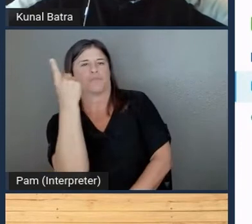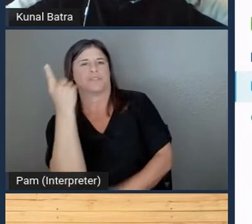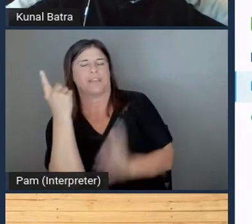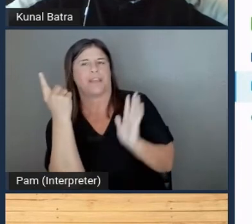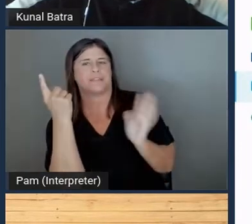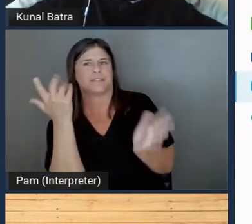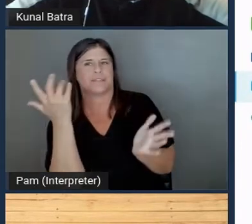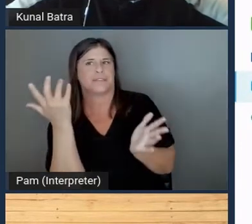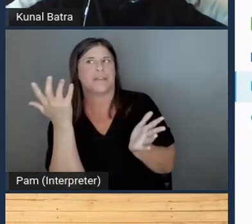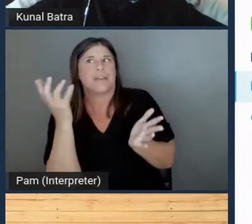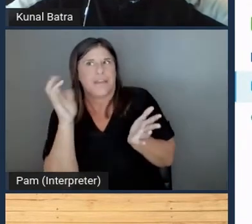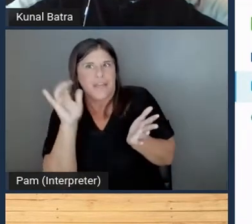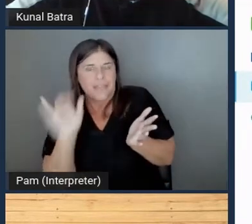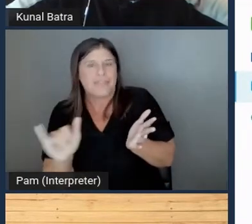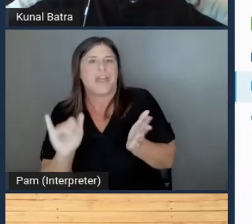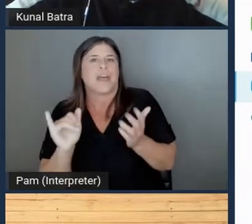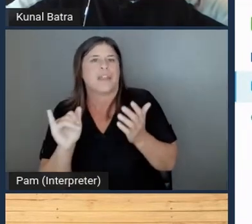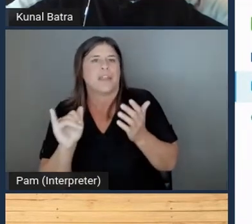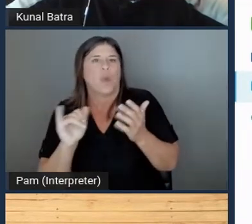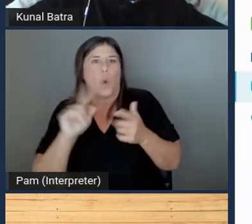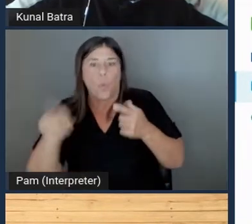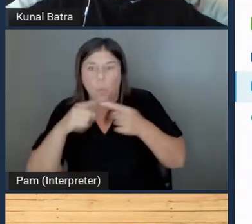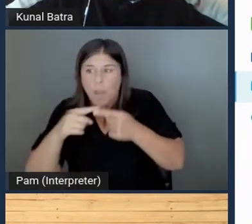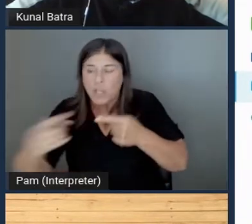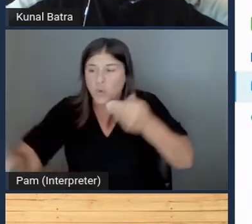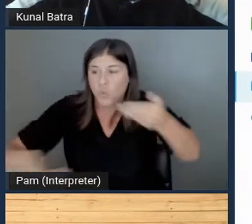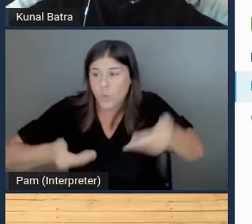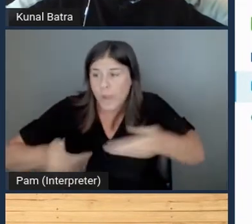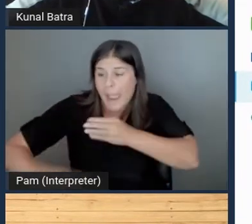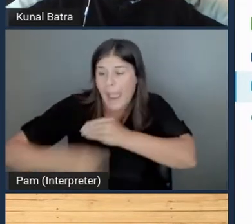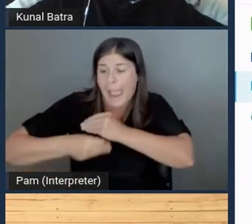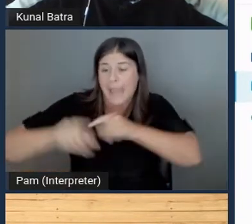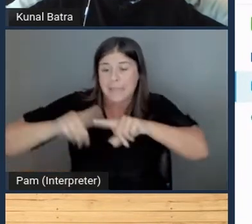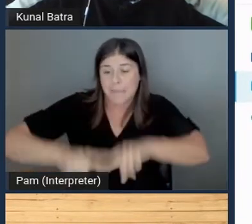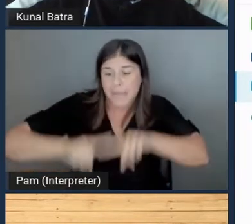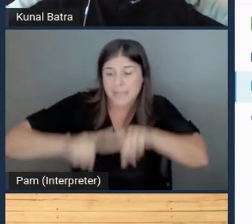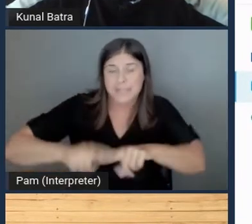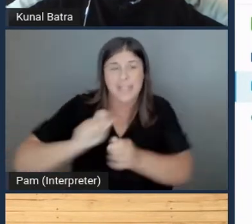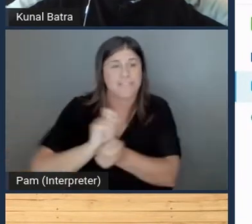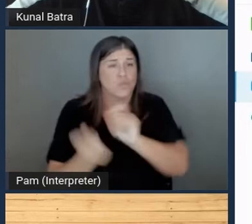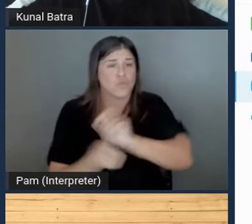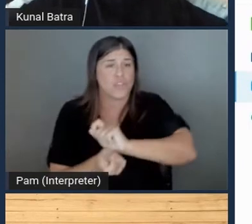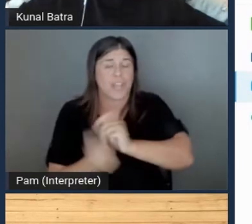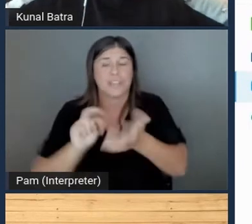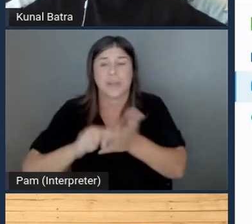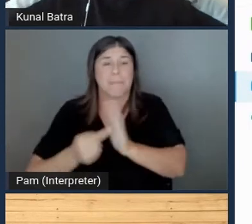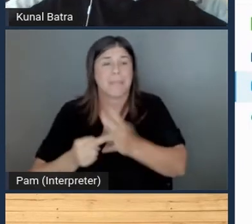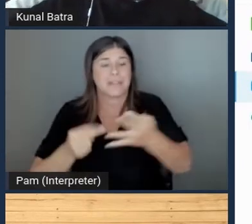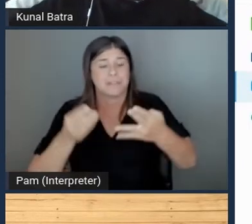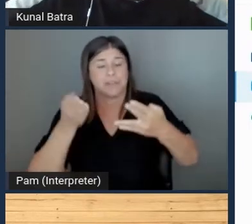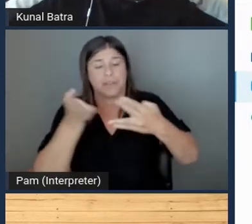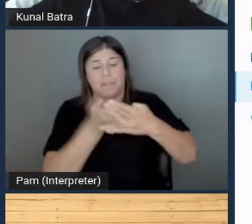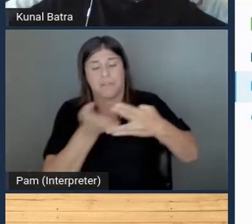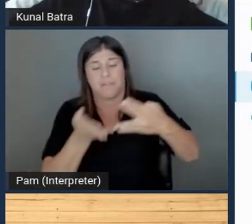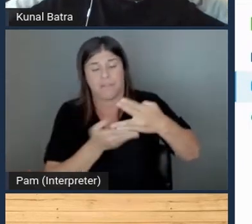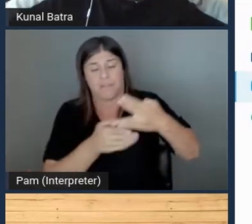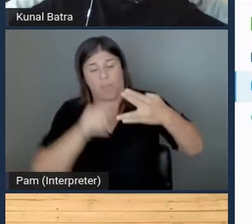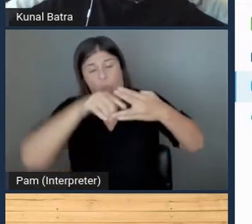that as they introduced dependency and if they change anything, of course, all of these layers downstream are going to affect.